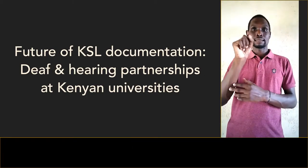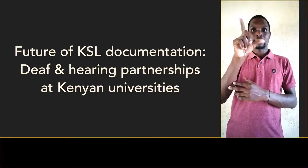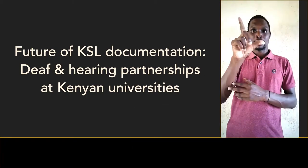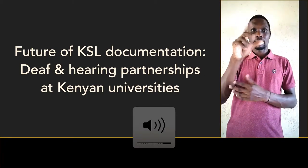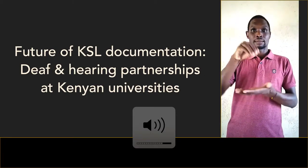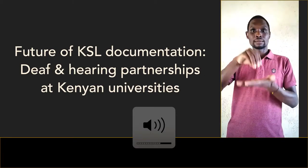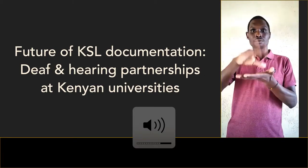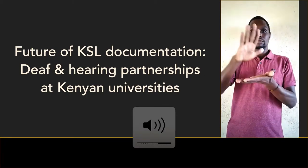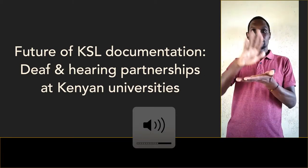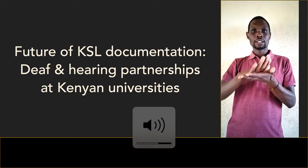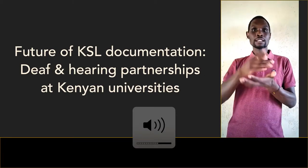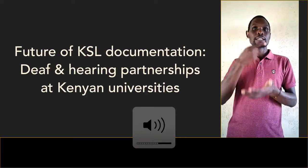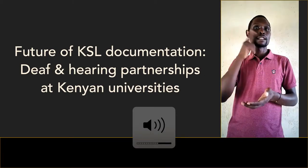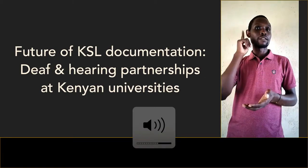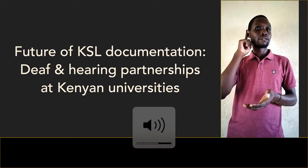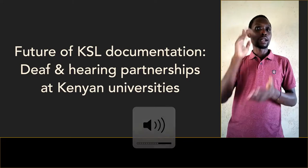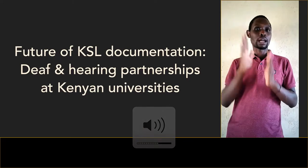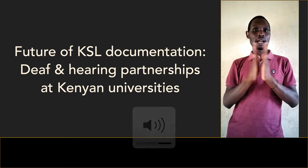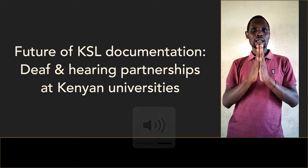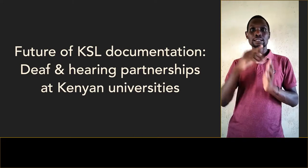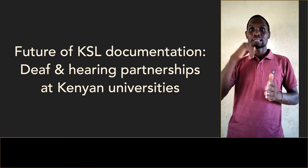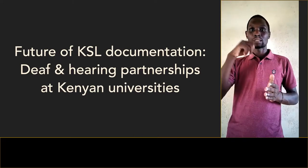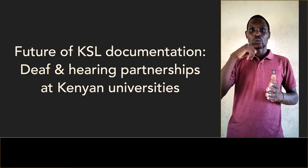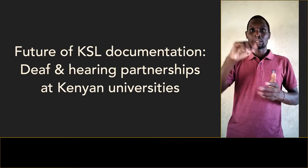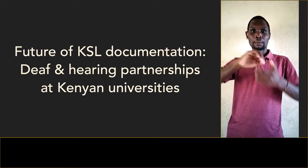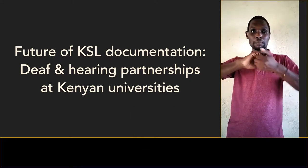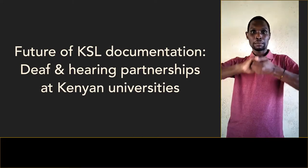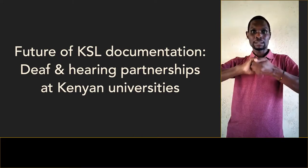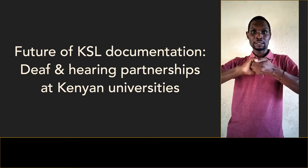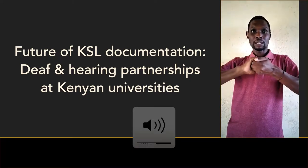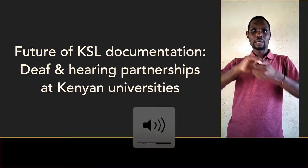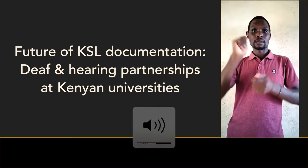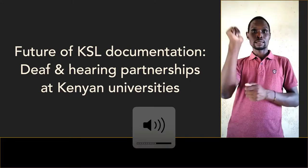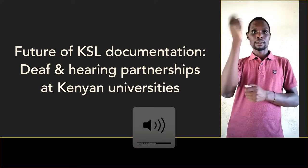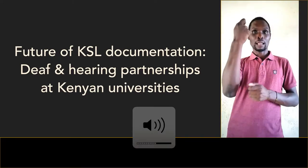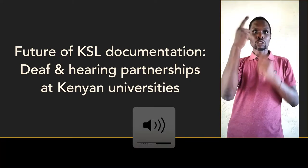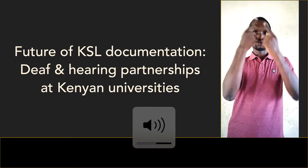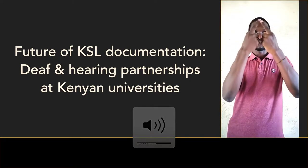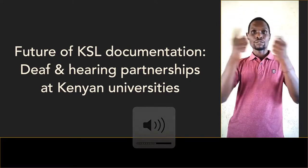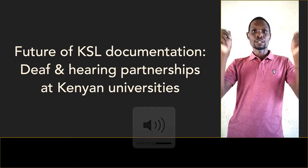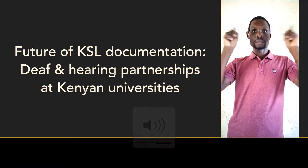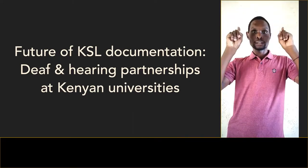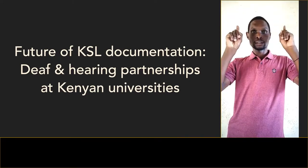The future of KSL documentation: Deaf and hearing partnerships at Kenyan universities